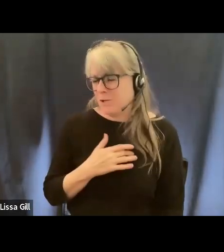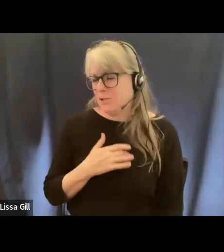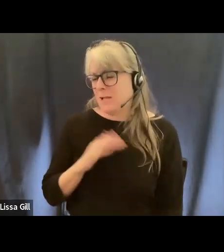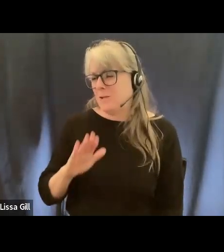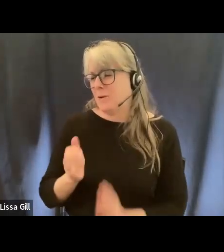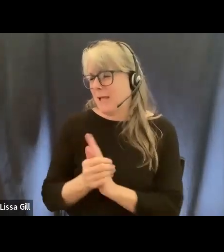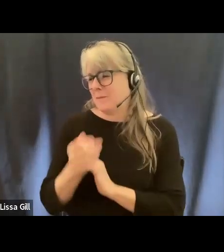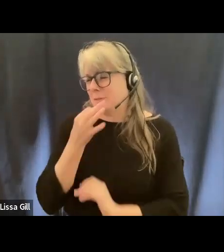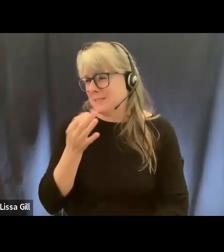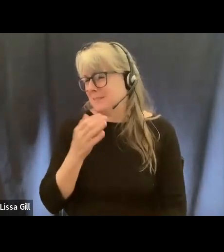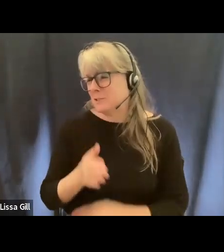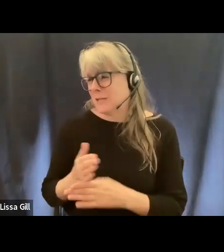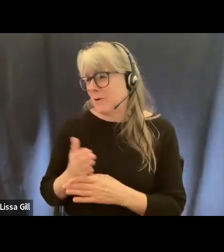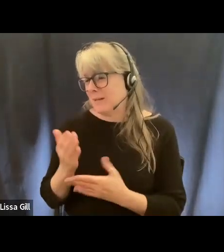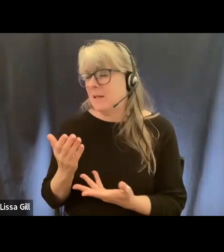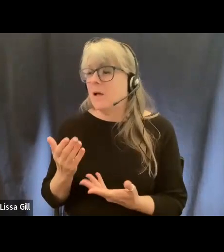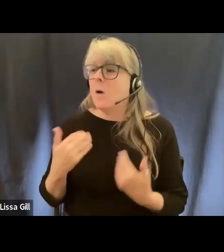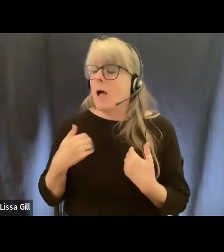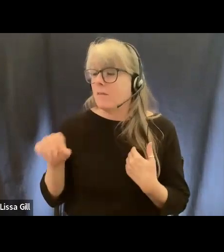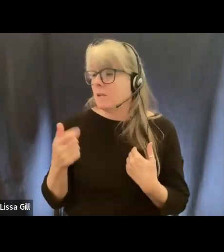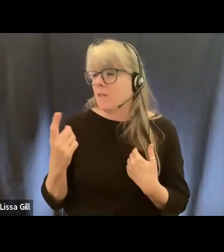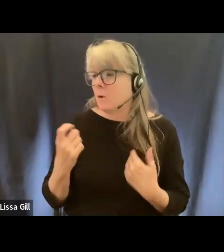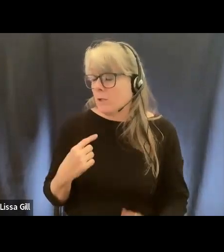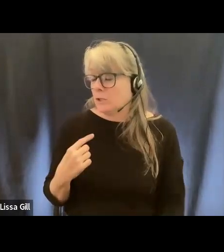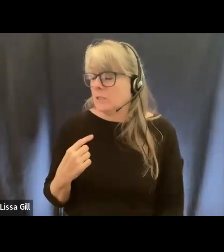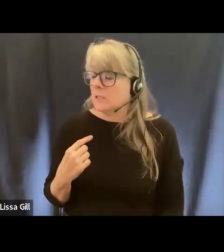Good. Well, thank you. Appreciate, your expertise and sharing it with us. We have another question.